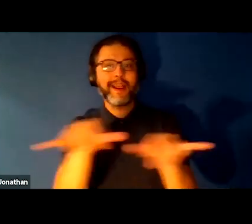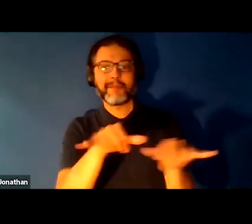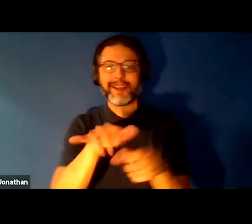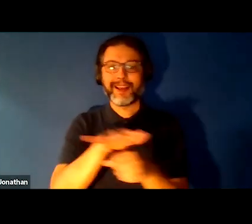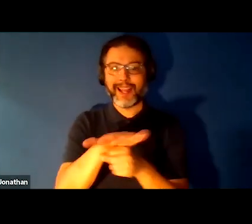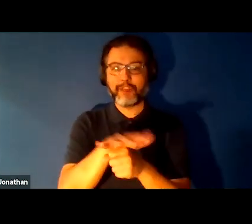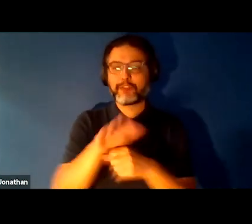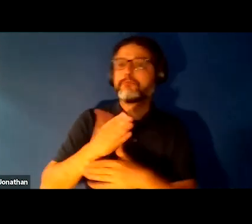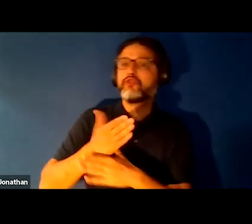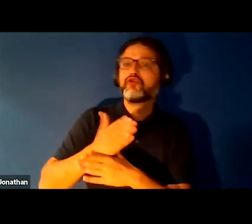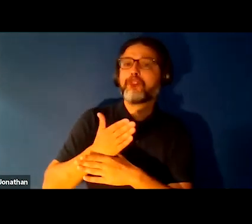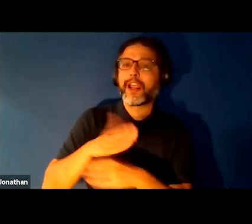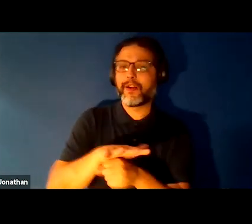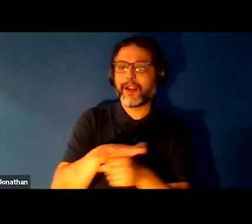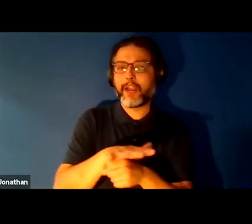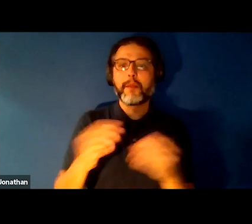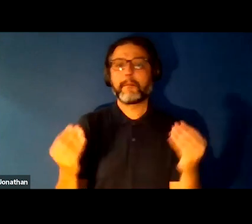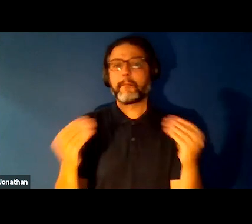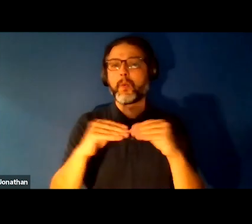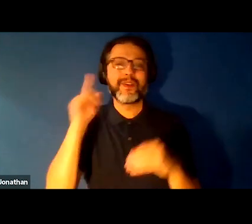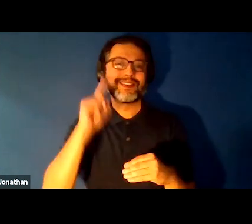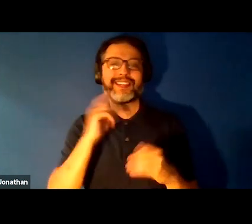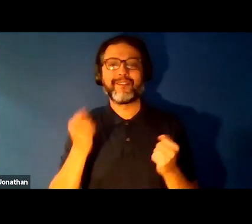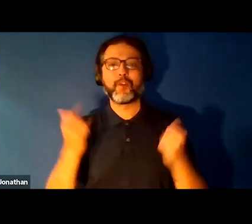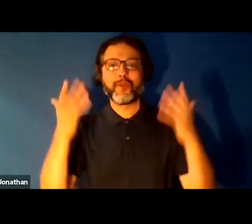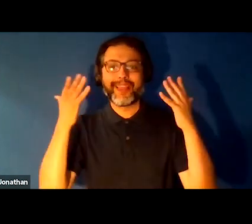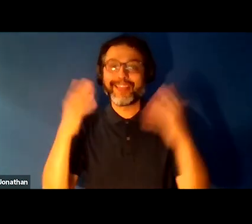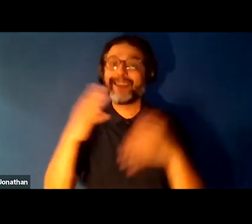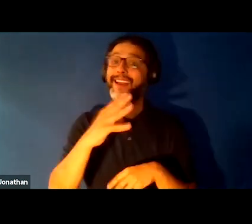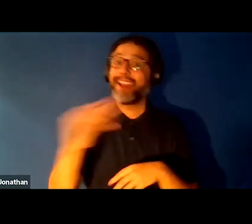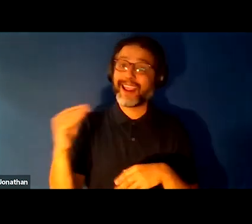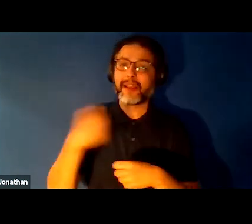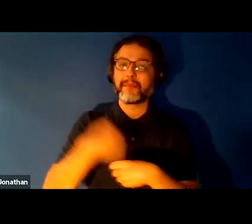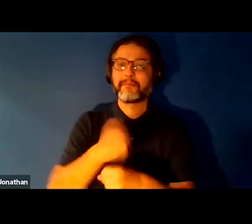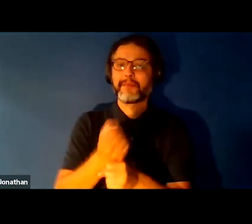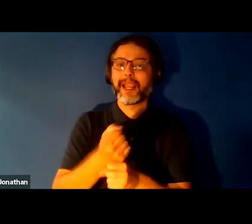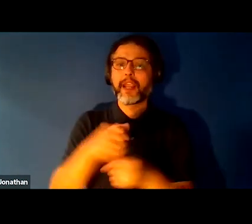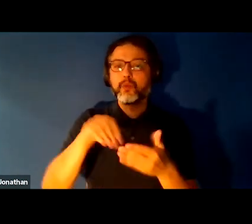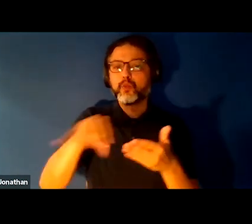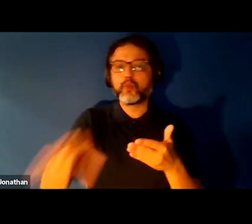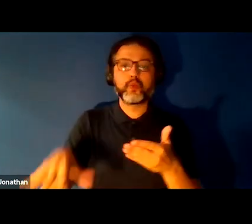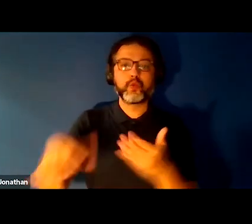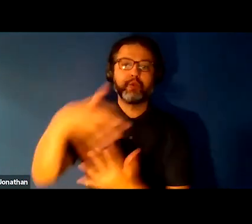and to create students’ social spaces.